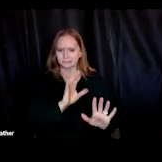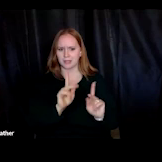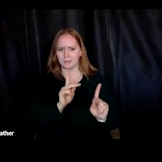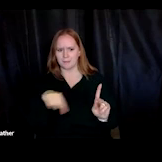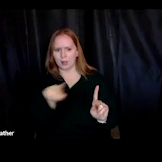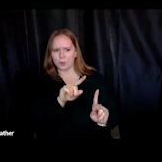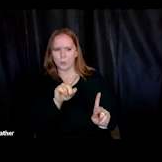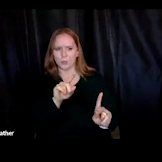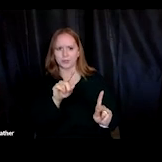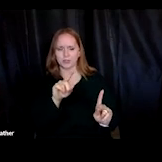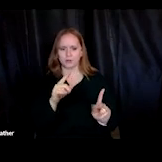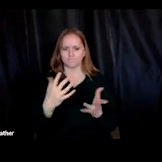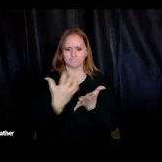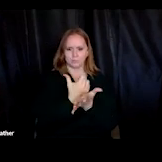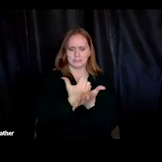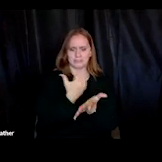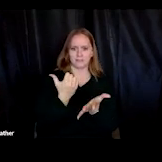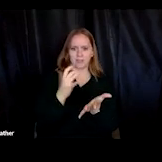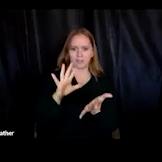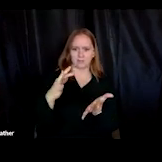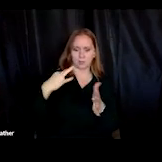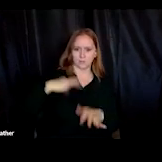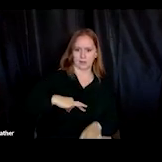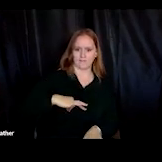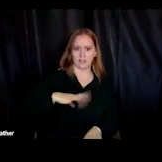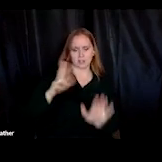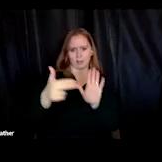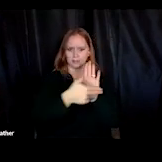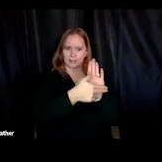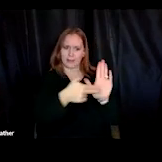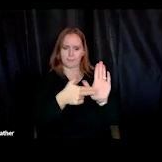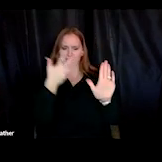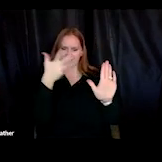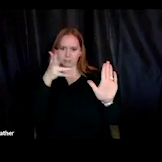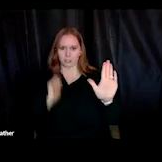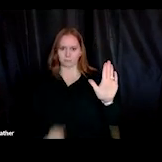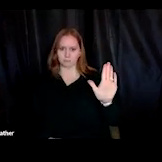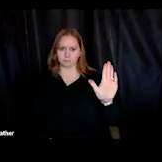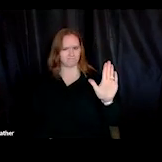that that is just a label or something they're stuck with for life or that that's the end all be all. That's absolutely not true.